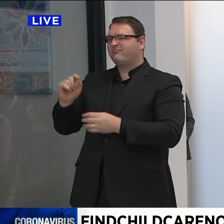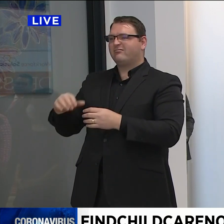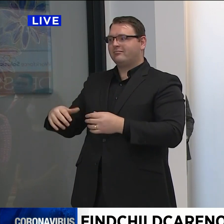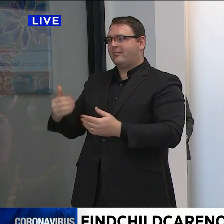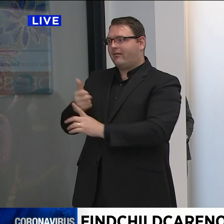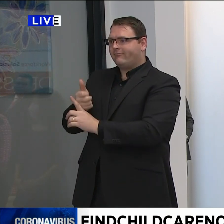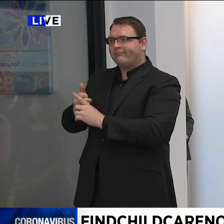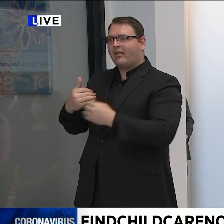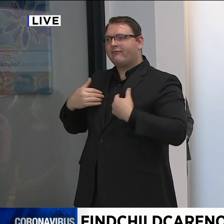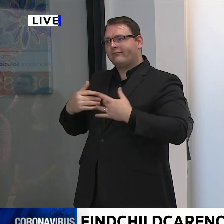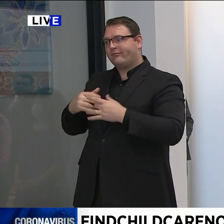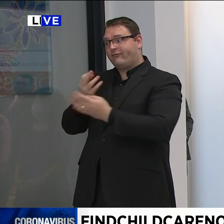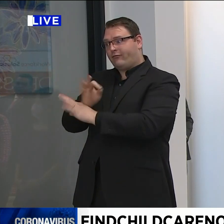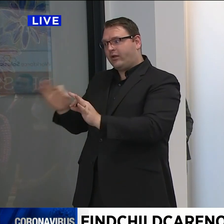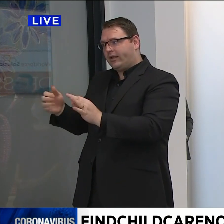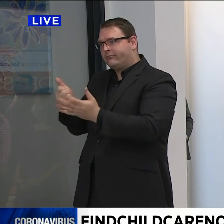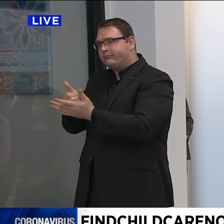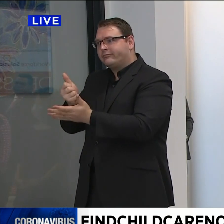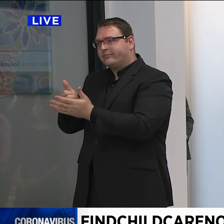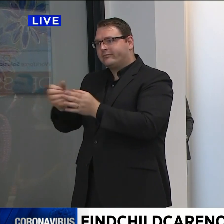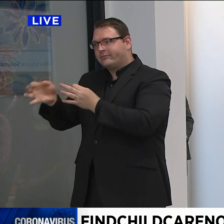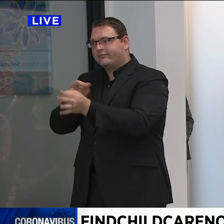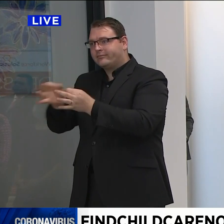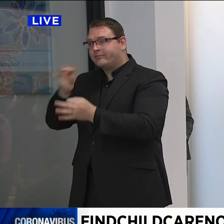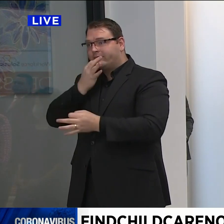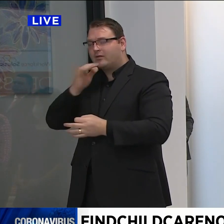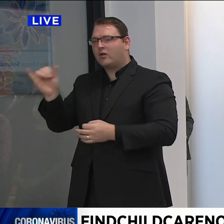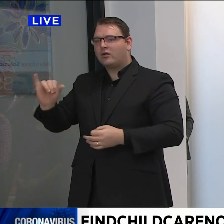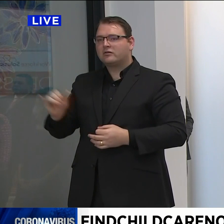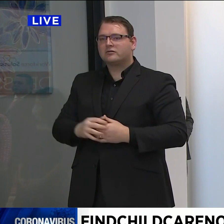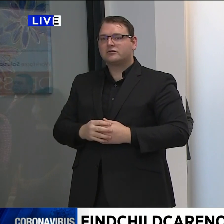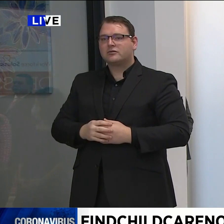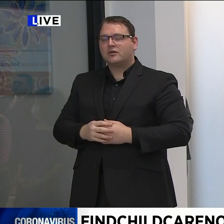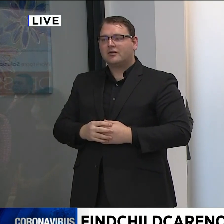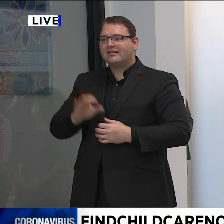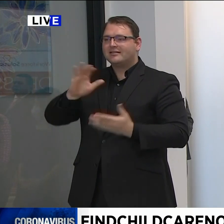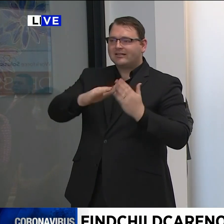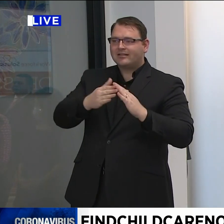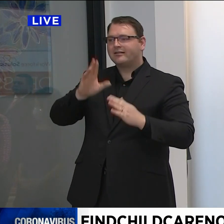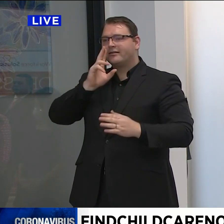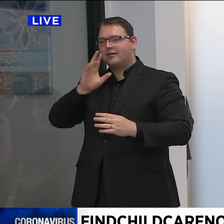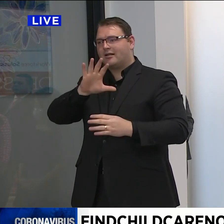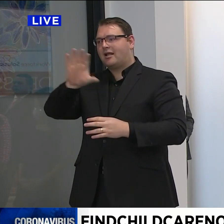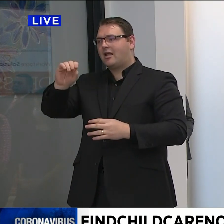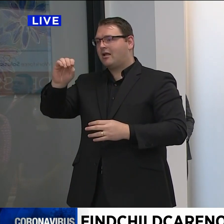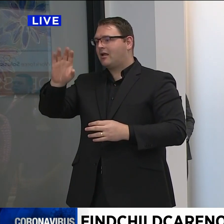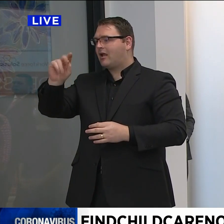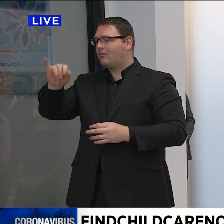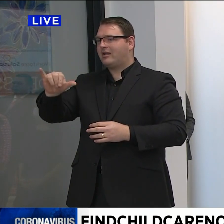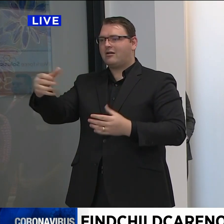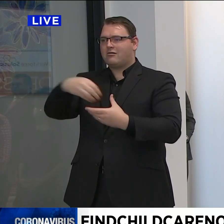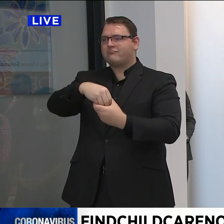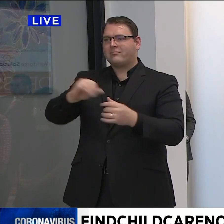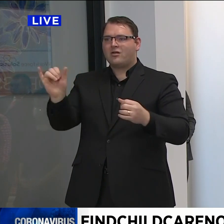facilitating financial assistance, Houston endowment, assistance, Houston endowment, providing funding vain providing funding vain and bridge span providing pro and bridge span providing pro bono expertise and of course